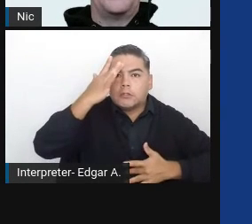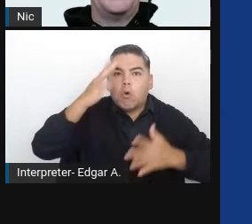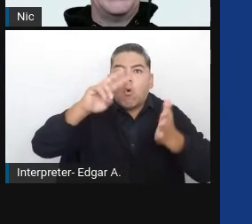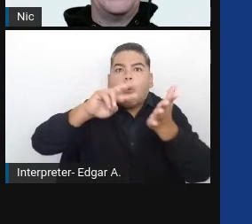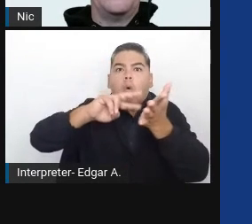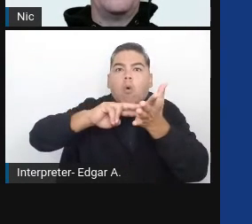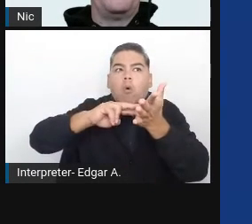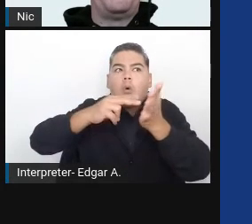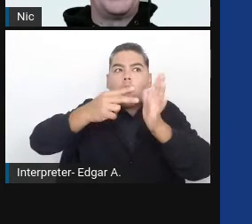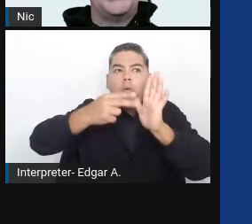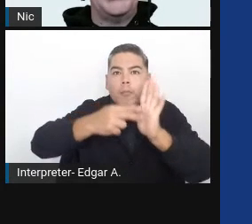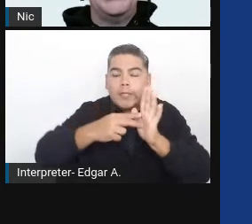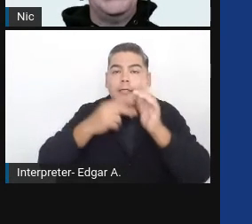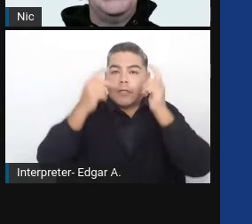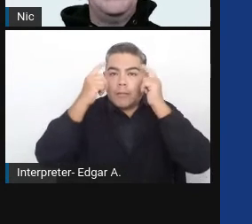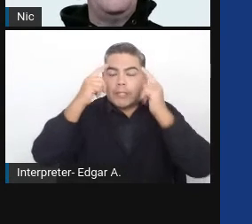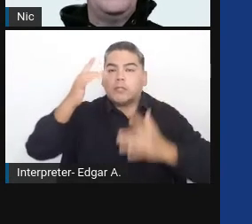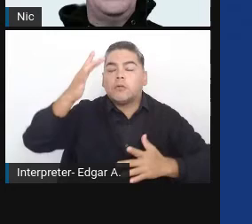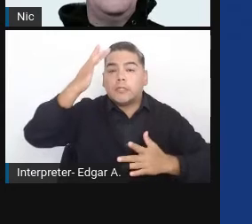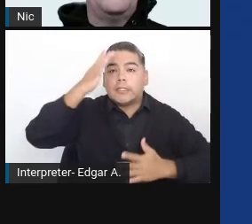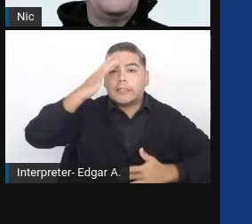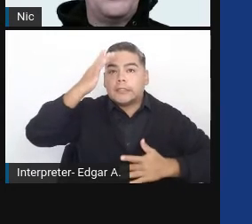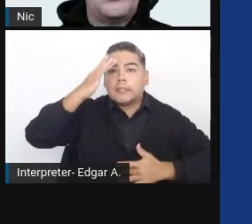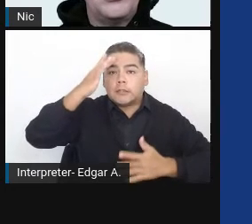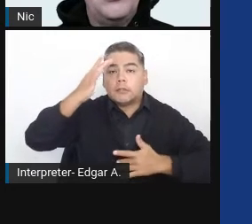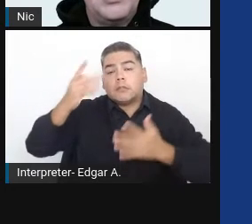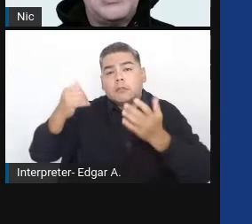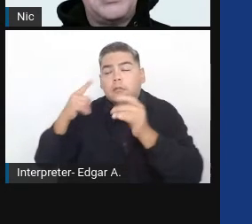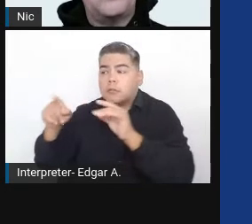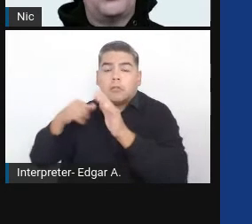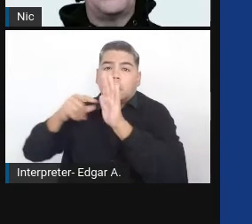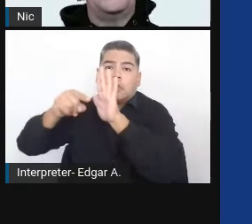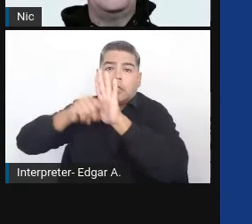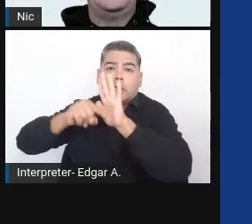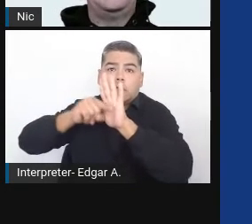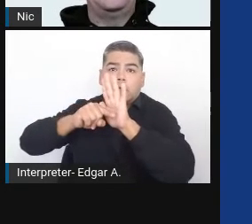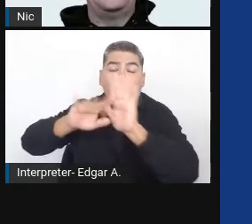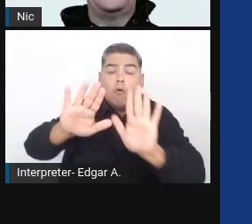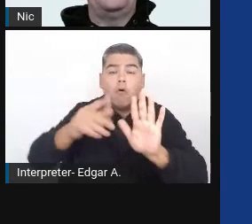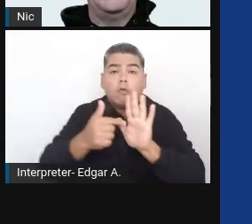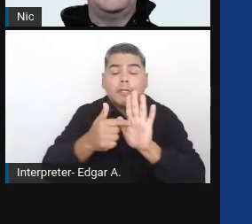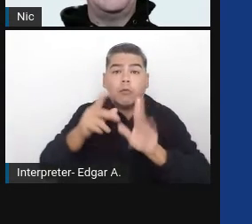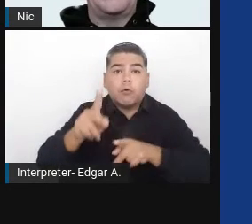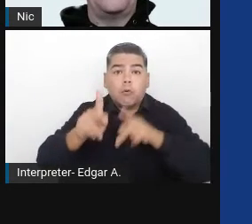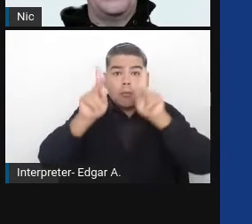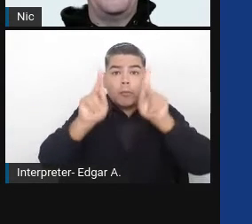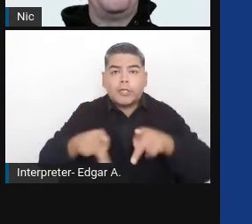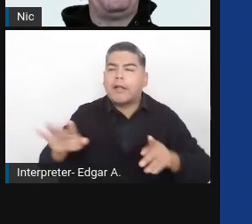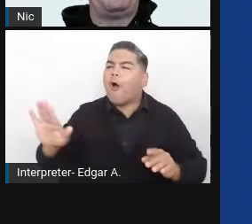are negative, even if the person using that expression did not mean it that way.